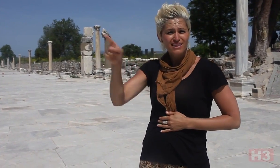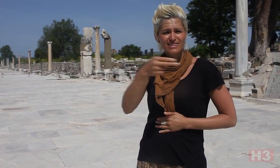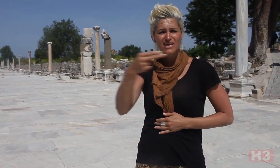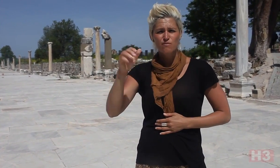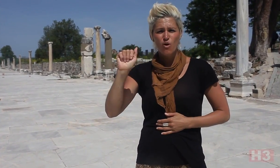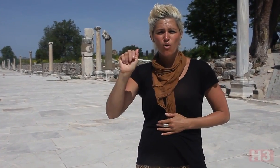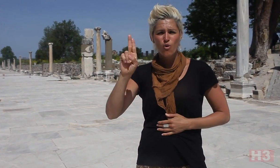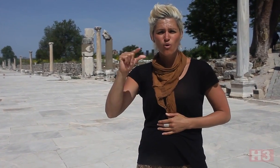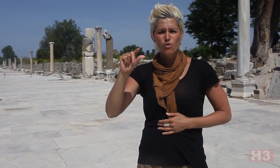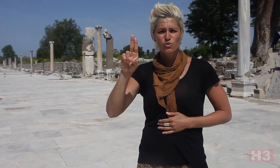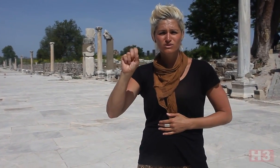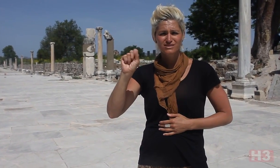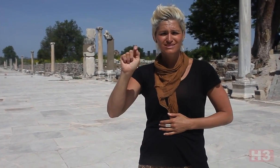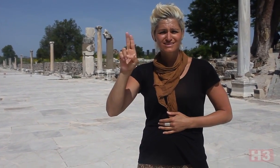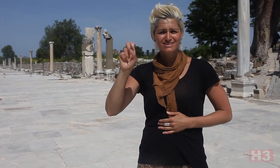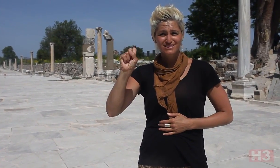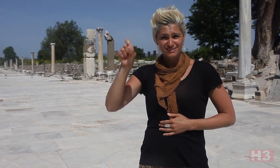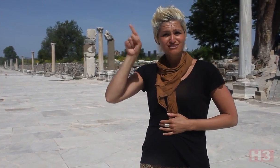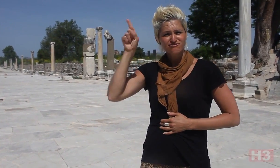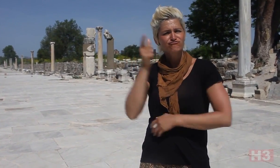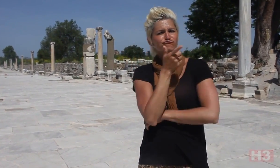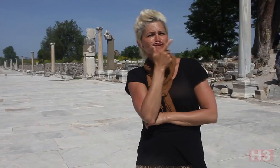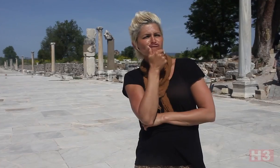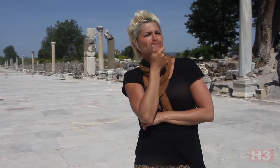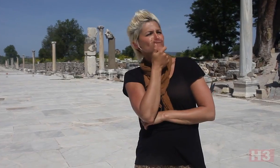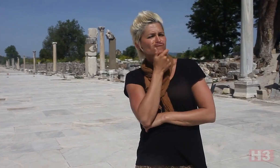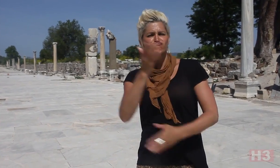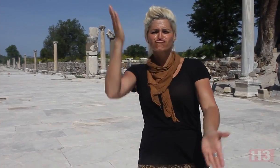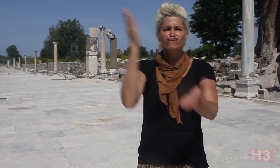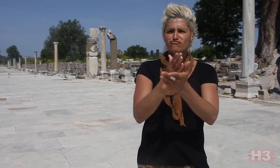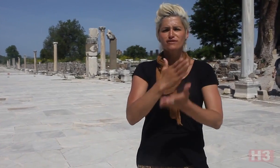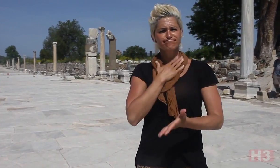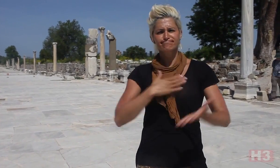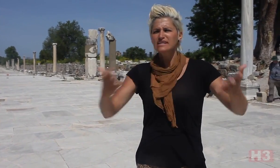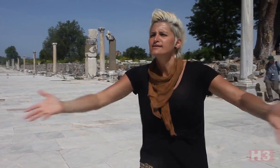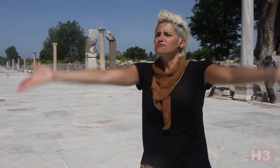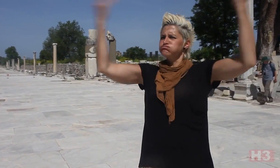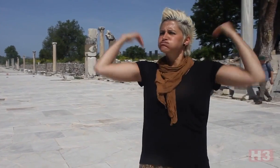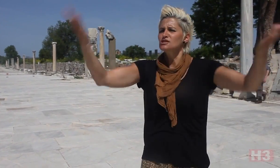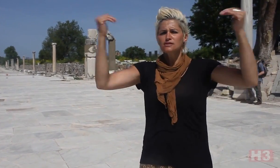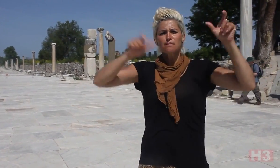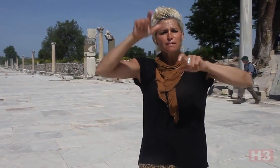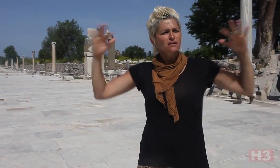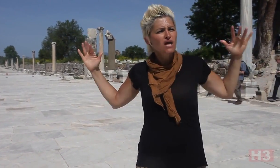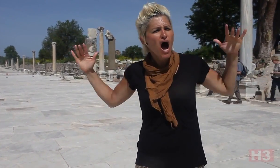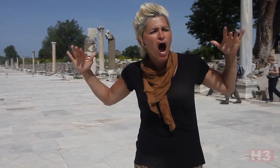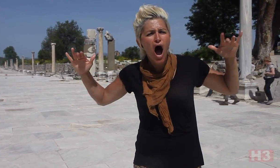A man, name Augustus decided call people to come and meet.